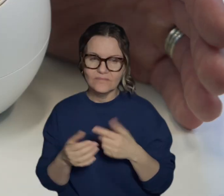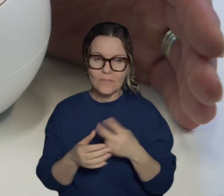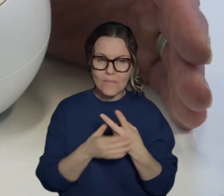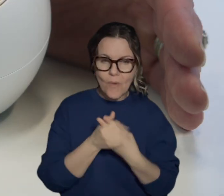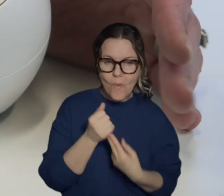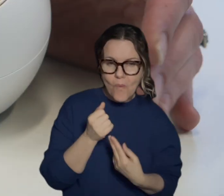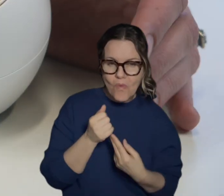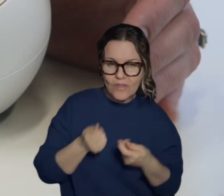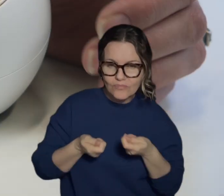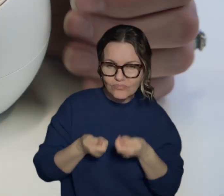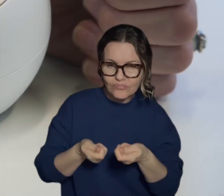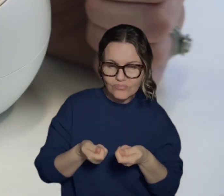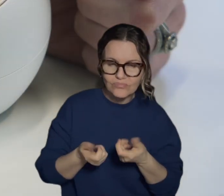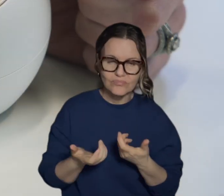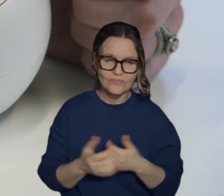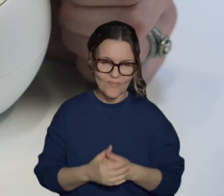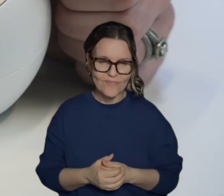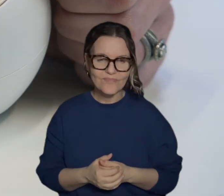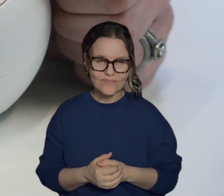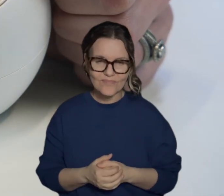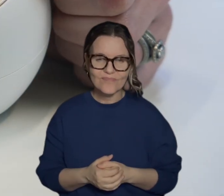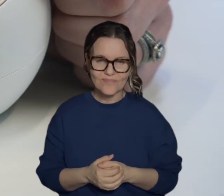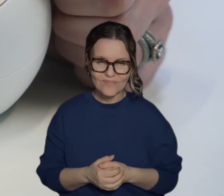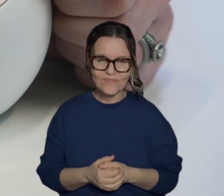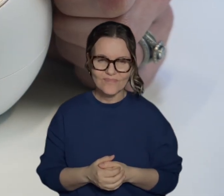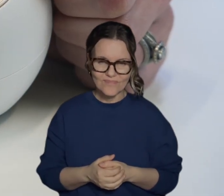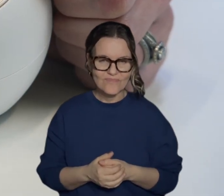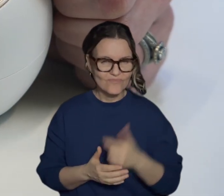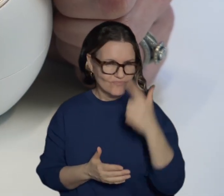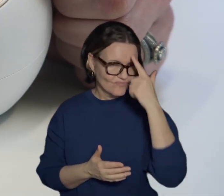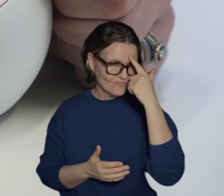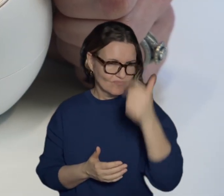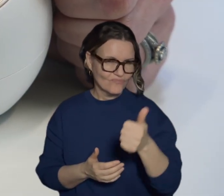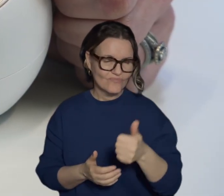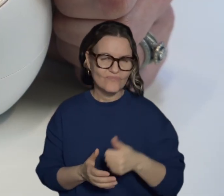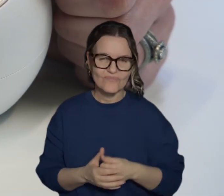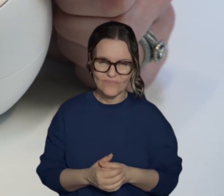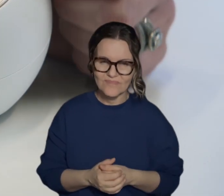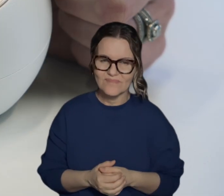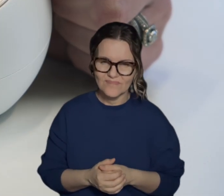if you only want to pump one side at a time you can have both sets of tubing in there that won't